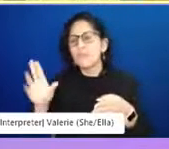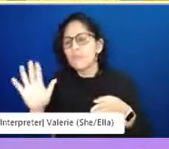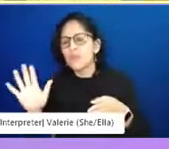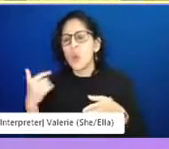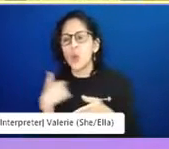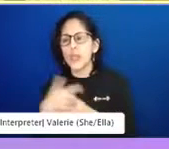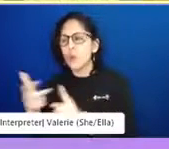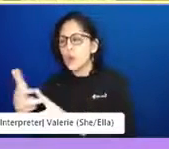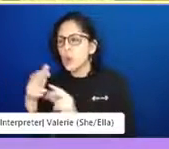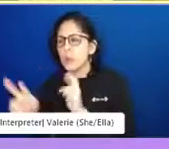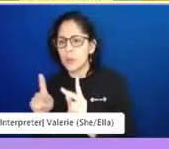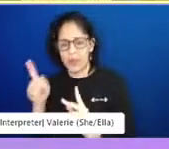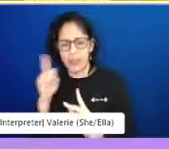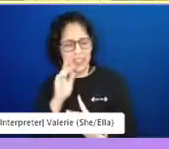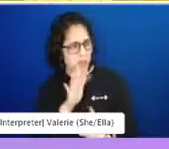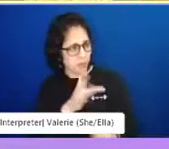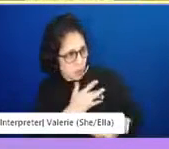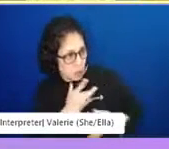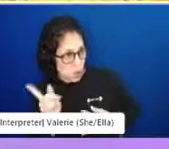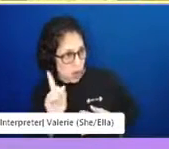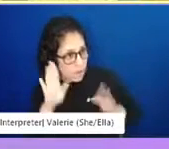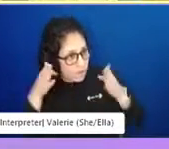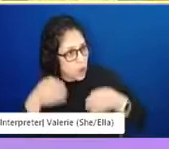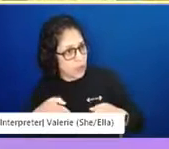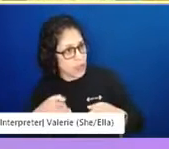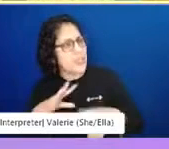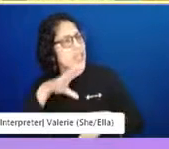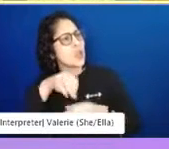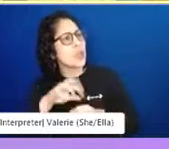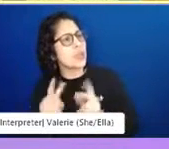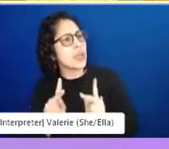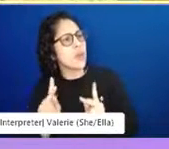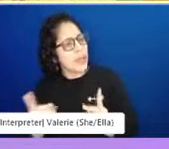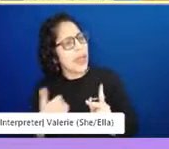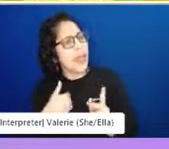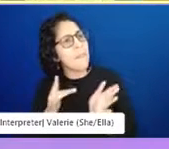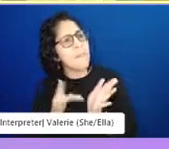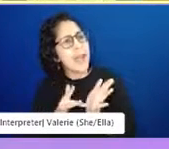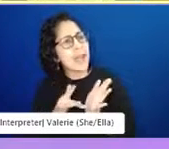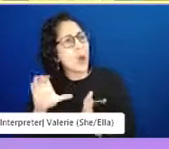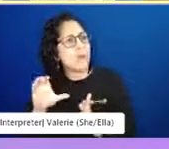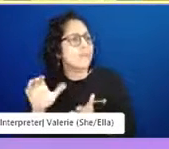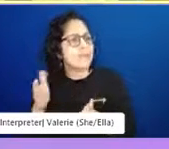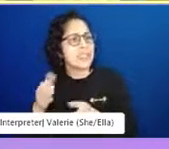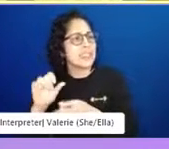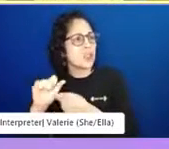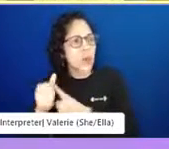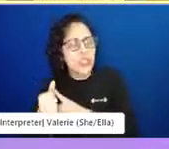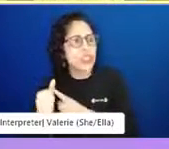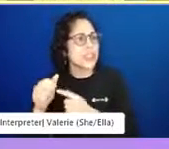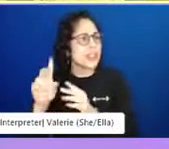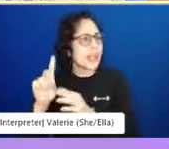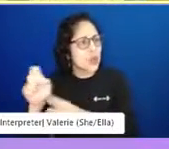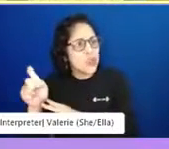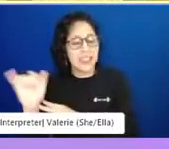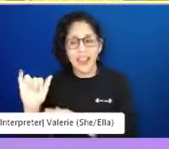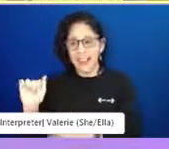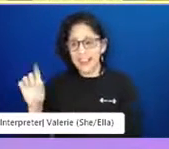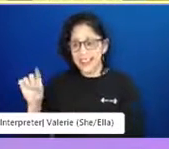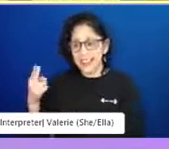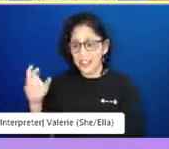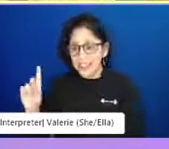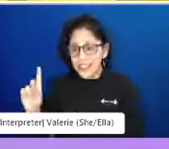of concern which includes folks who have medical conditions like ADHD they co-create Solutions with